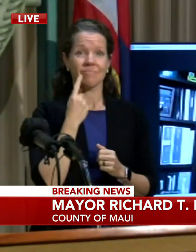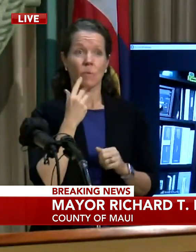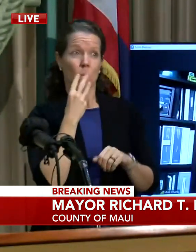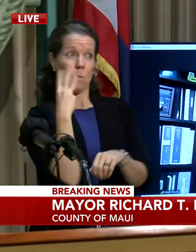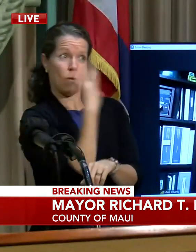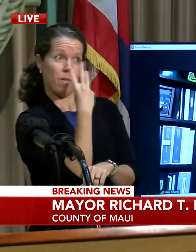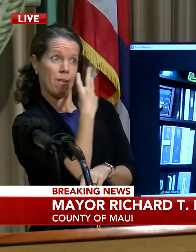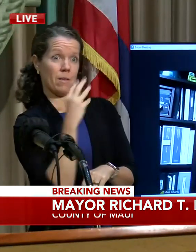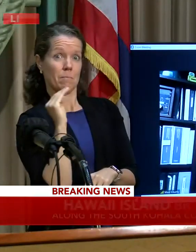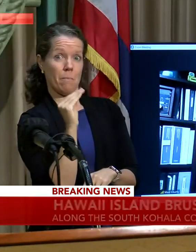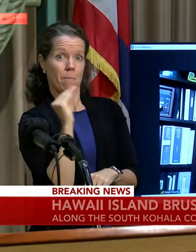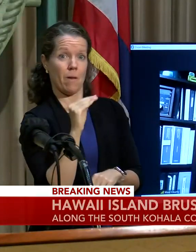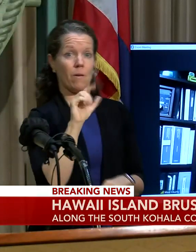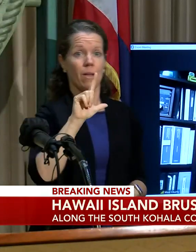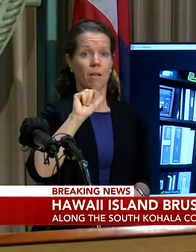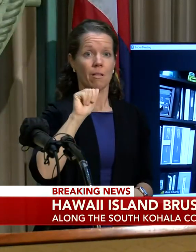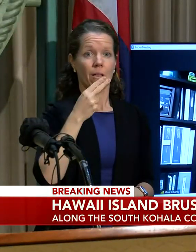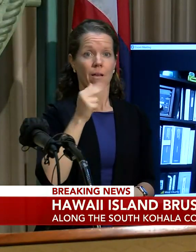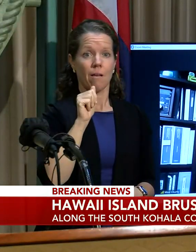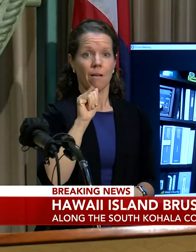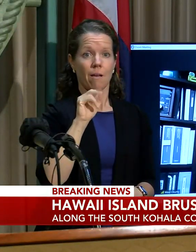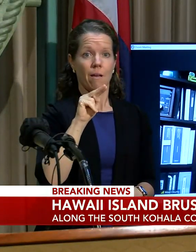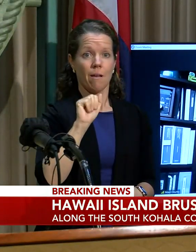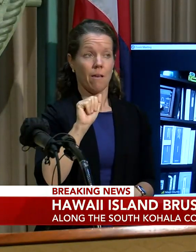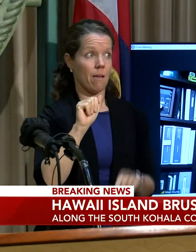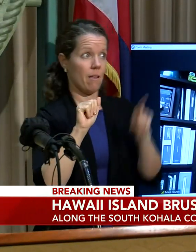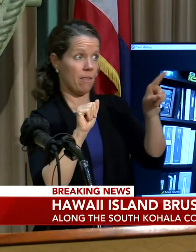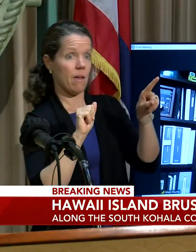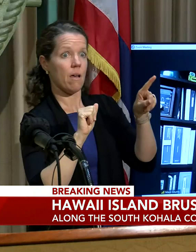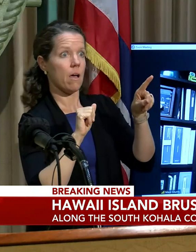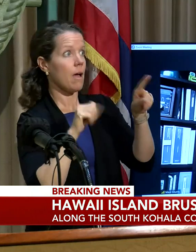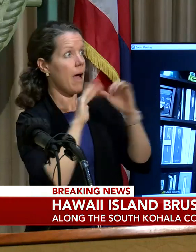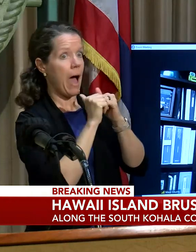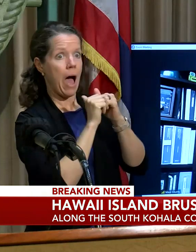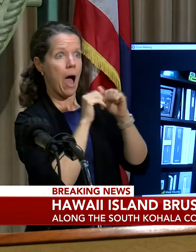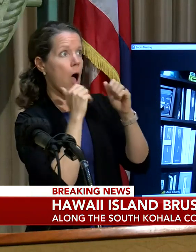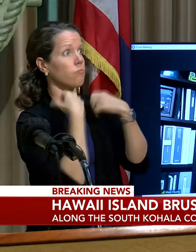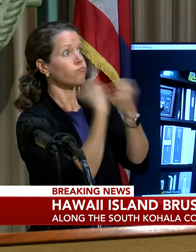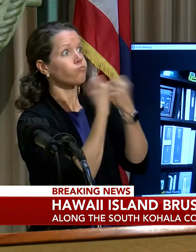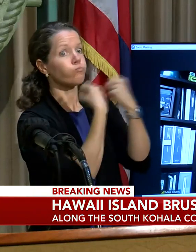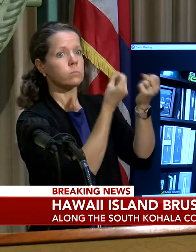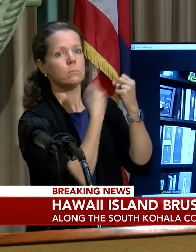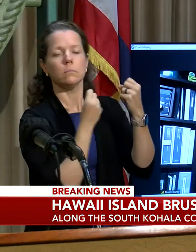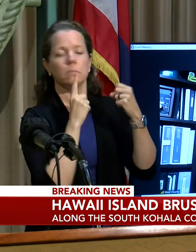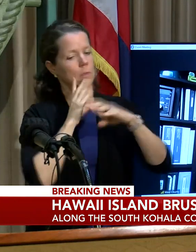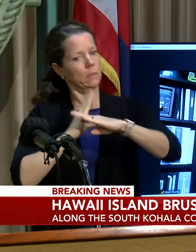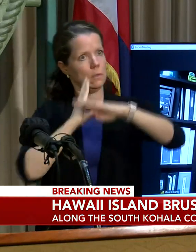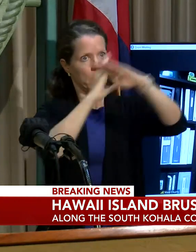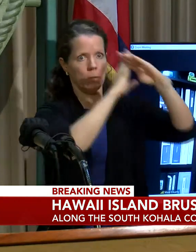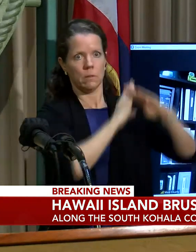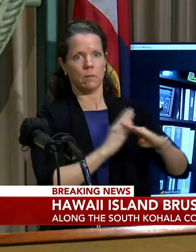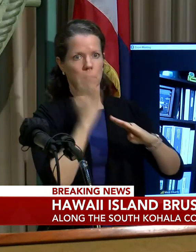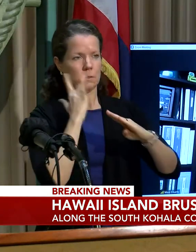EVACUATIONS FROM DIFFERENT NEIGHBORHOODS AND EVACUATIONS FROM DIFFERENT NEIGHBORHOODS AND TOWNS. NEIGHBORHOODS AND TOWNS. NEIGHBORHOODS AND TOWNS. WE'VE NEIGHBORHOODS AND TOWNS. WE'VE HAD NEIGHBORHOODS AND TOWNS. WE'VE HAD 16 NEIGHBORHOODS AND TOWNS. WE'VE HAD 16 ROAD NEIGHBORHOODS AND TOWNS. WE'VE HAD 16 ROAD CLOSURES. WE'VE HAD 16 ROAD CLOSURES. WE'VE HAD 16 ROAD CLOSURES. WE'VE WE'VE HAD 16 ROAD CLOSURES. WE'VE OPENED WE'VE HAD 16 ROAD CLOSURES. WE'VE OPENED FIVE WE'VE HAD 16 ROAD CLOSURES. WE'VE OPENED FIVE SHELTERS, WE'VE HAD 16 ROAD CLOSURES. WE'VE OPENED FIVE SHELTERS, AND WE'VE OPENED FIVE SHELTERS, AND